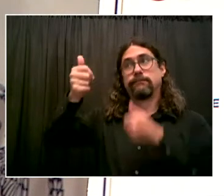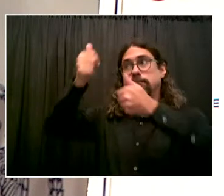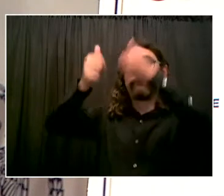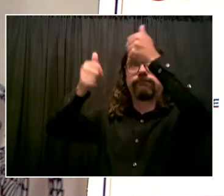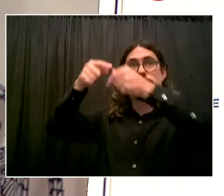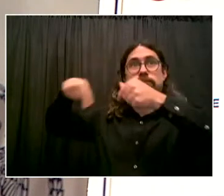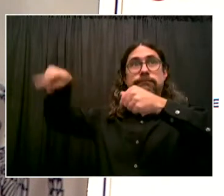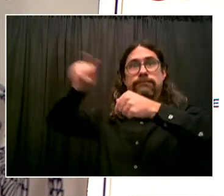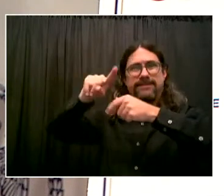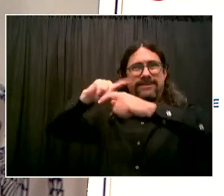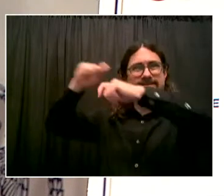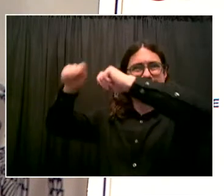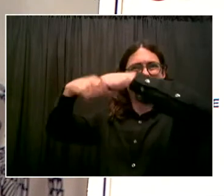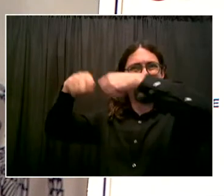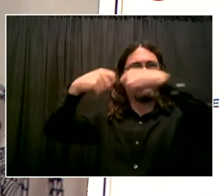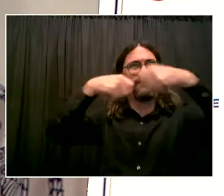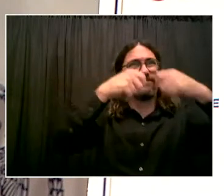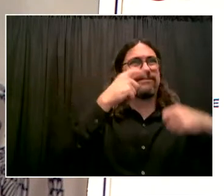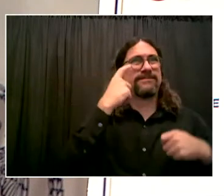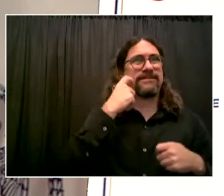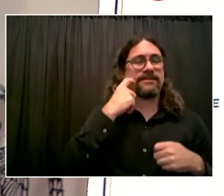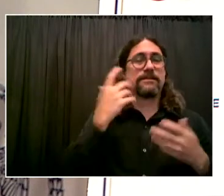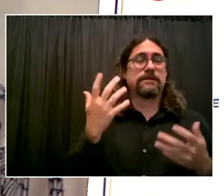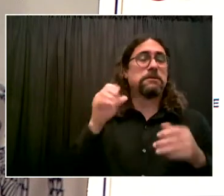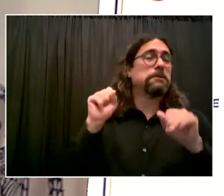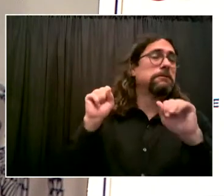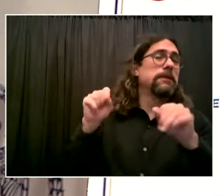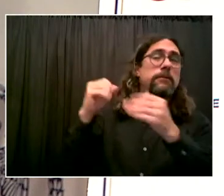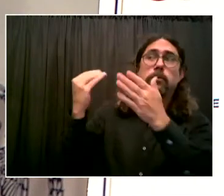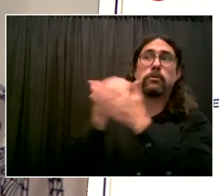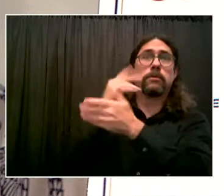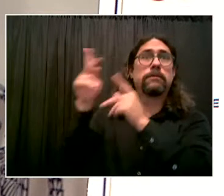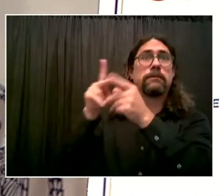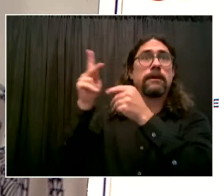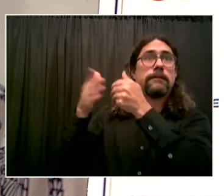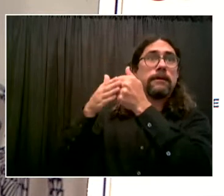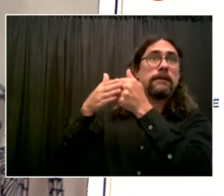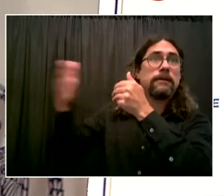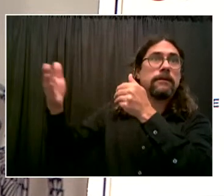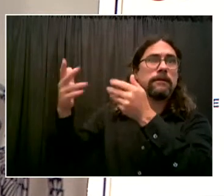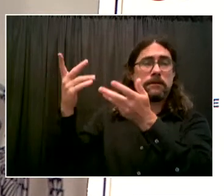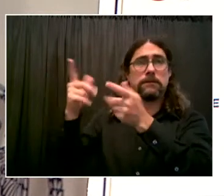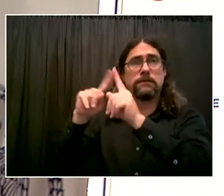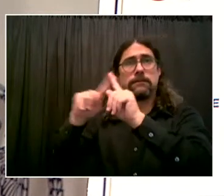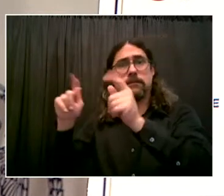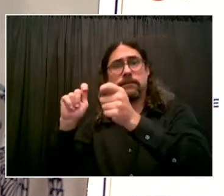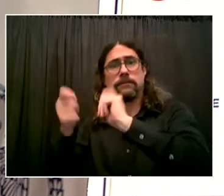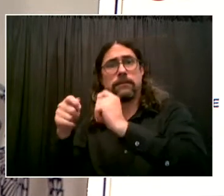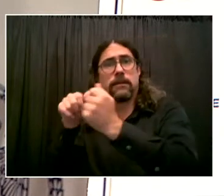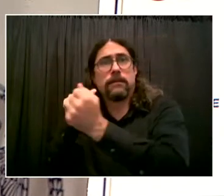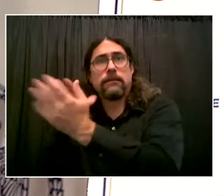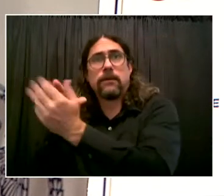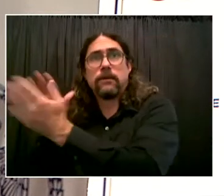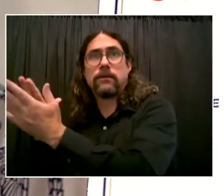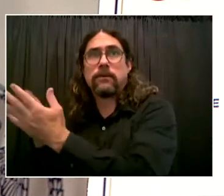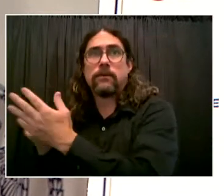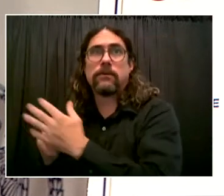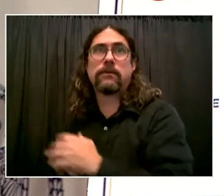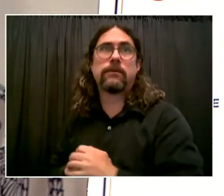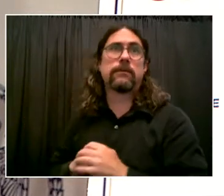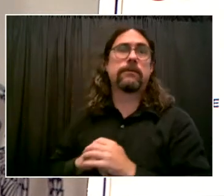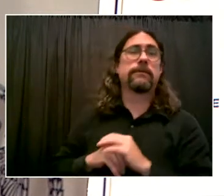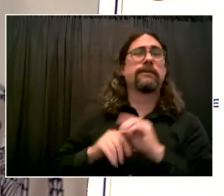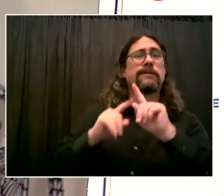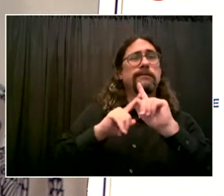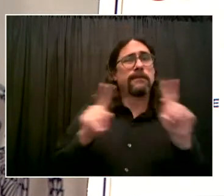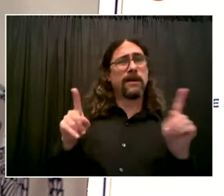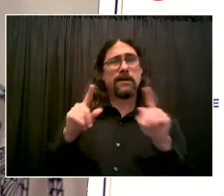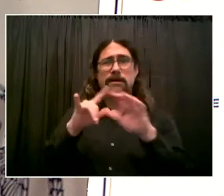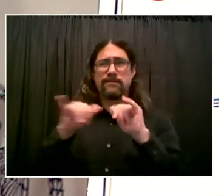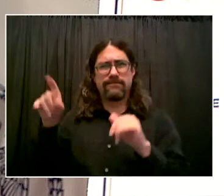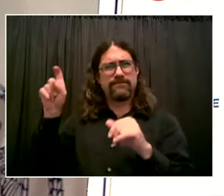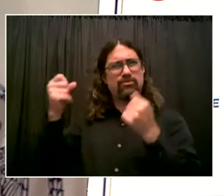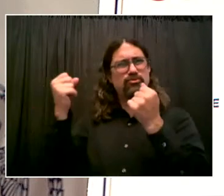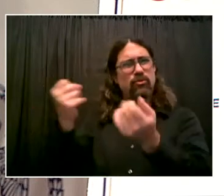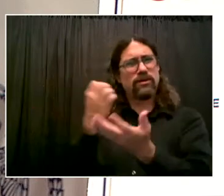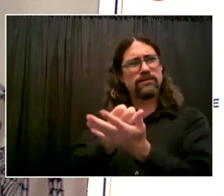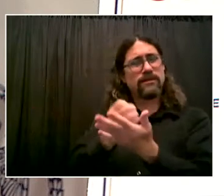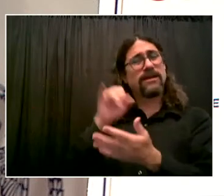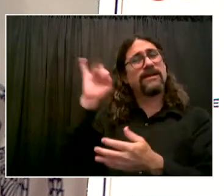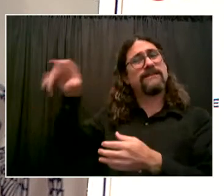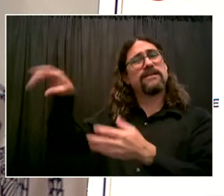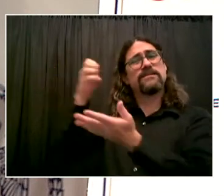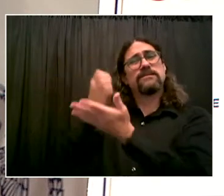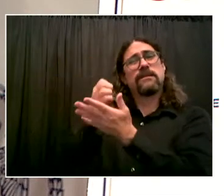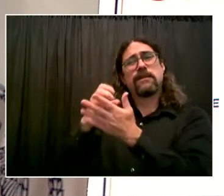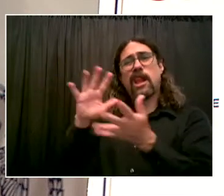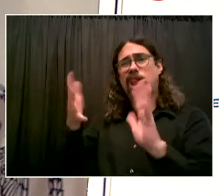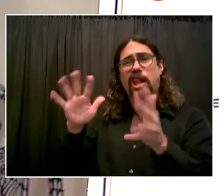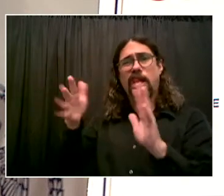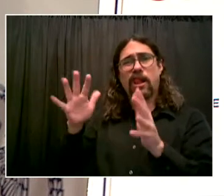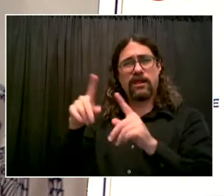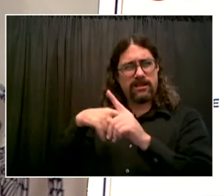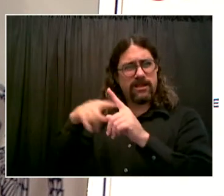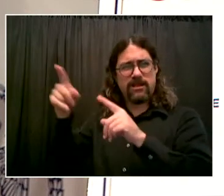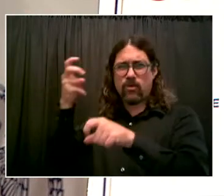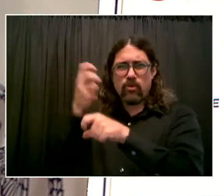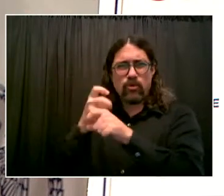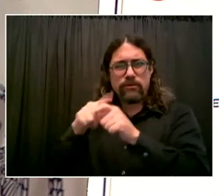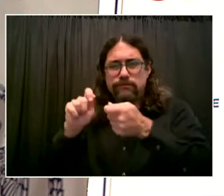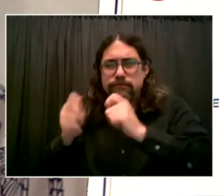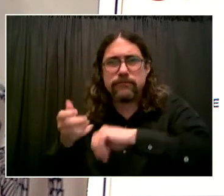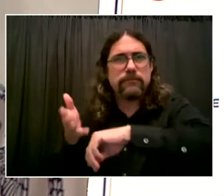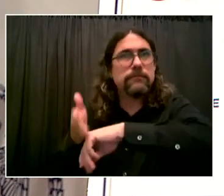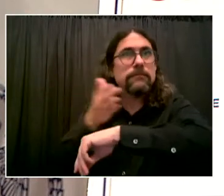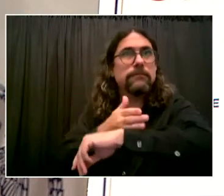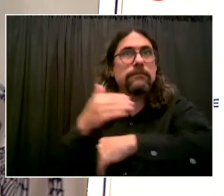EXISTS NOW.